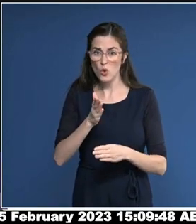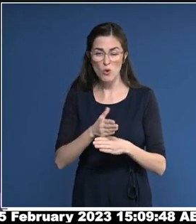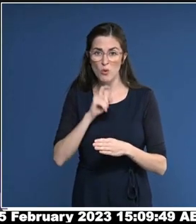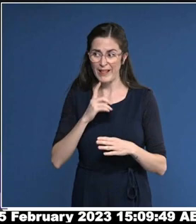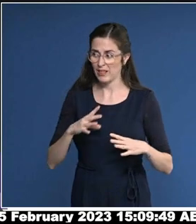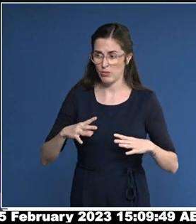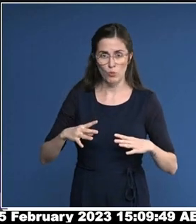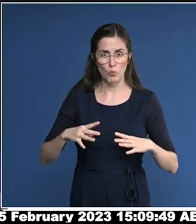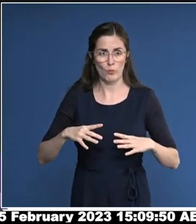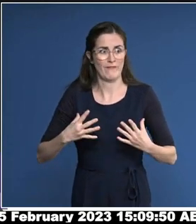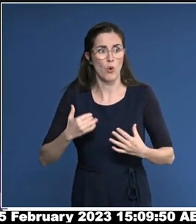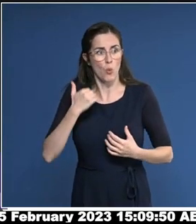weren't then, what were you suggesting?